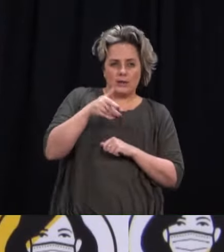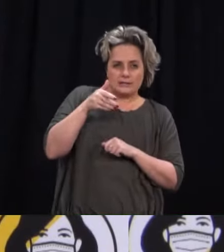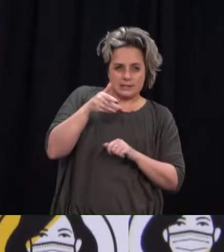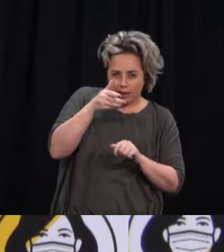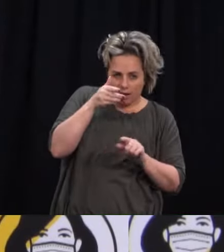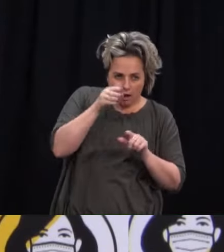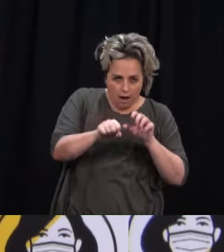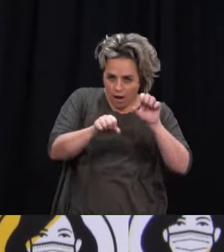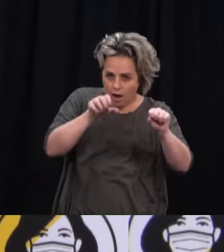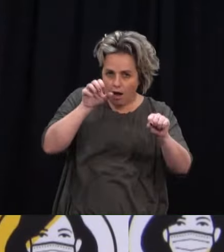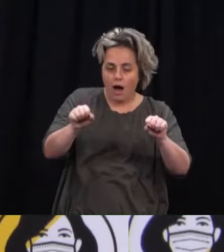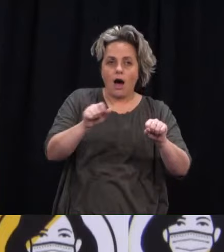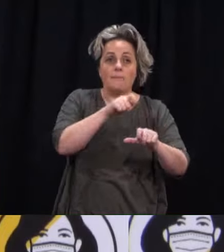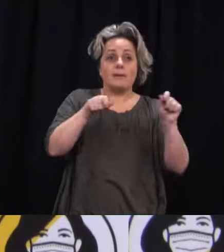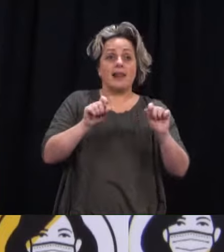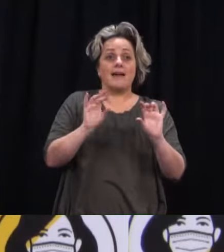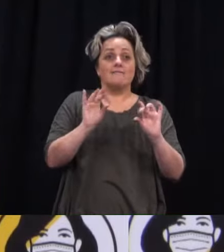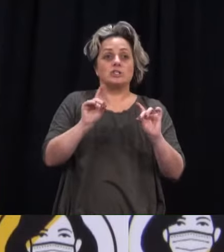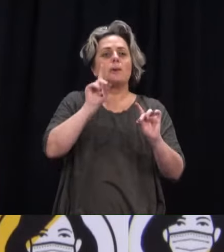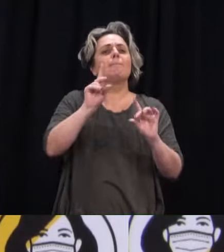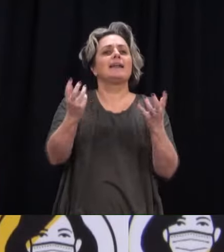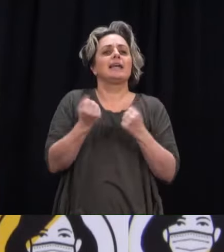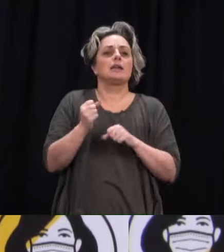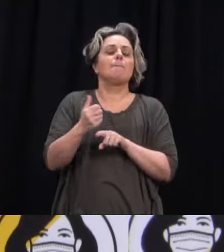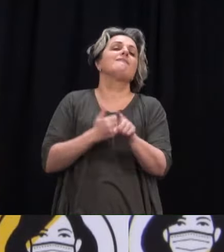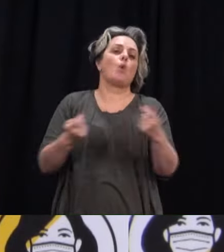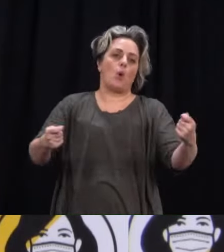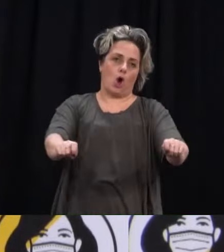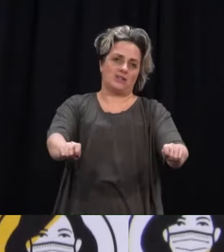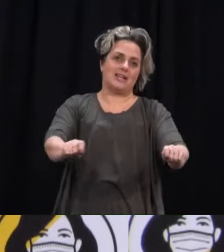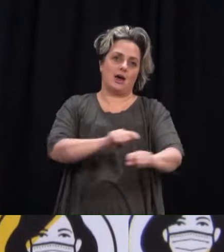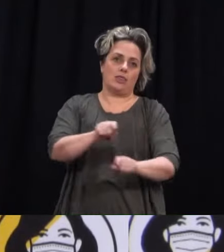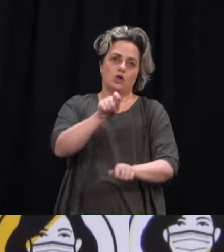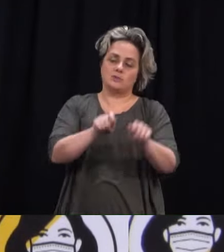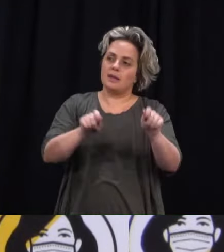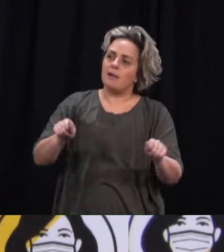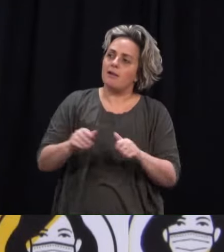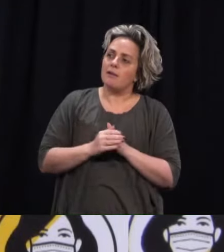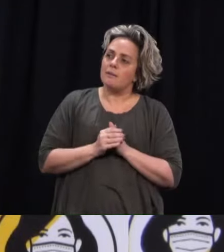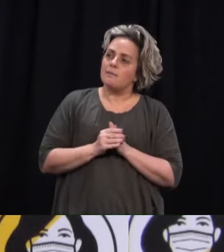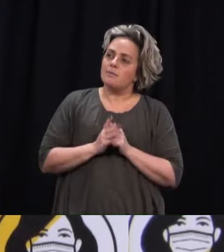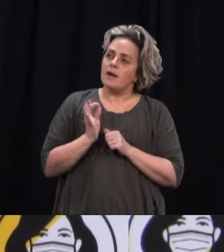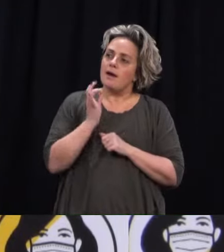since the start of lockdown. We are still identifying cases